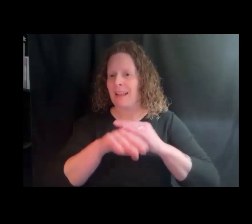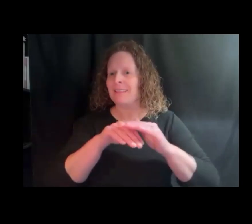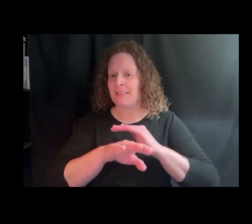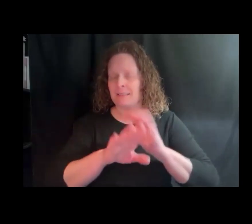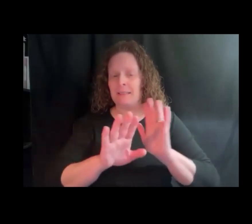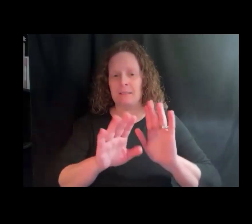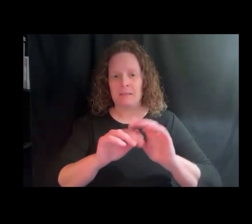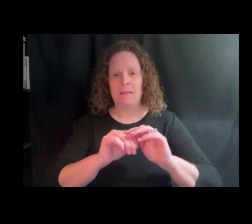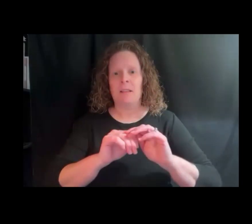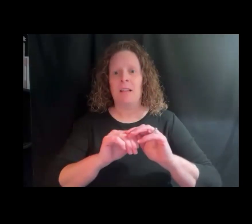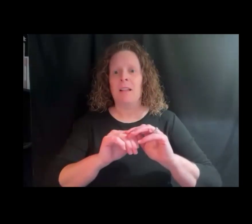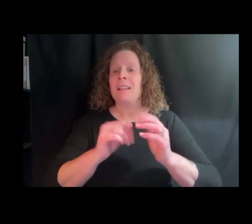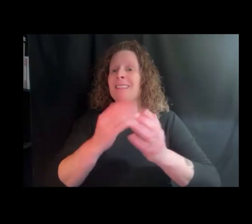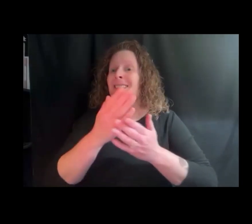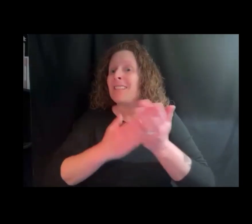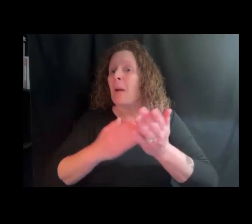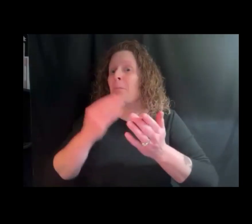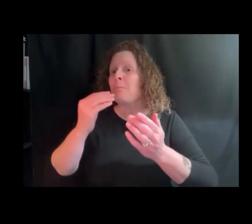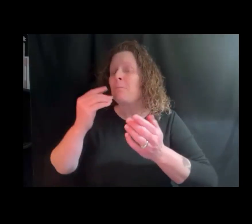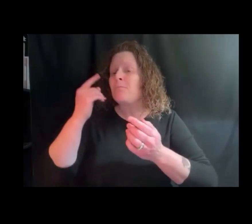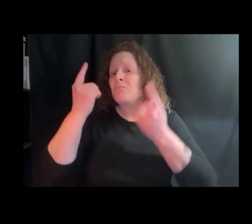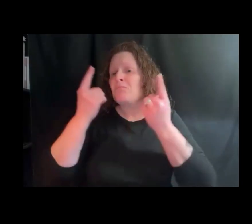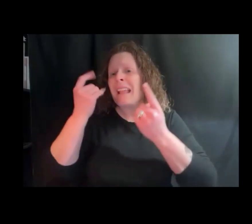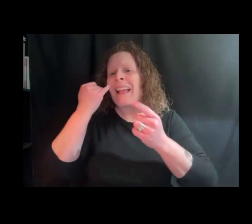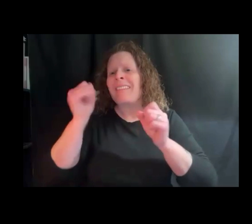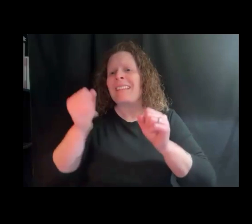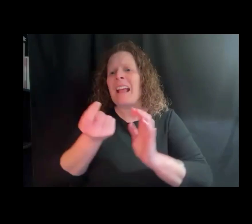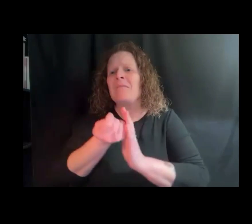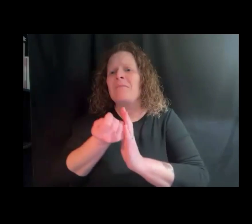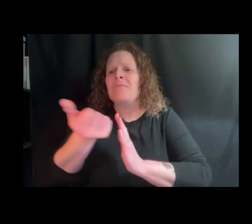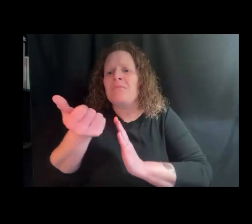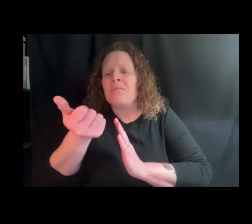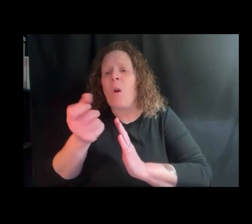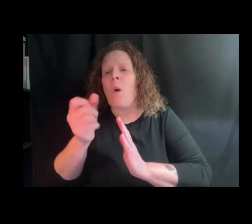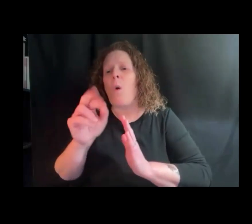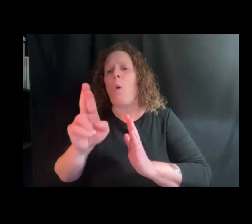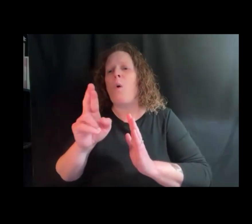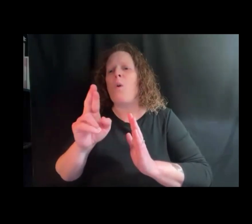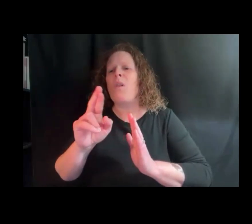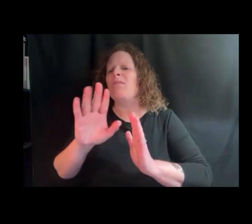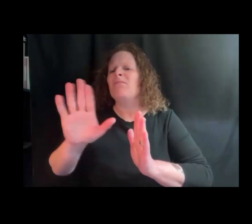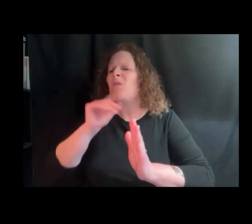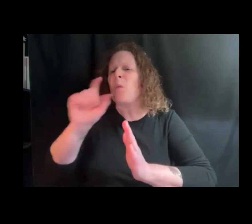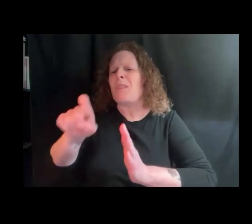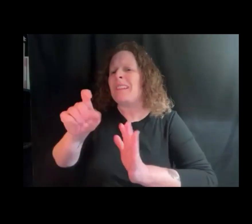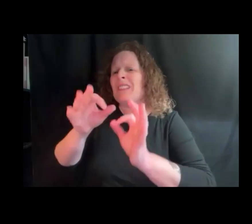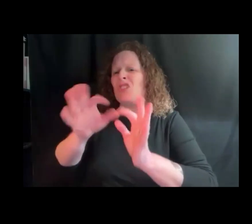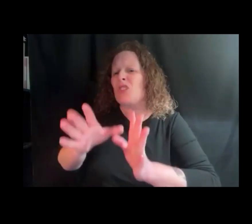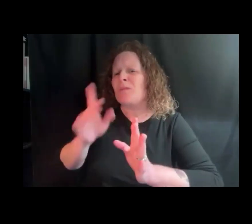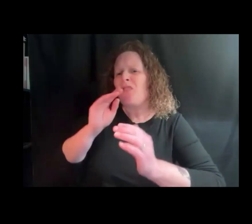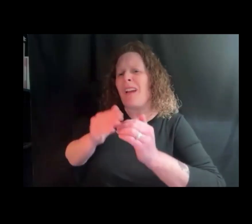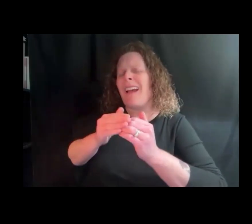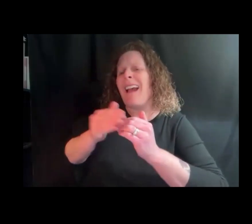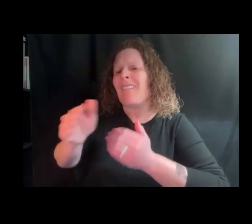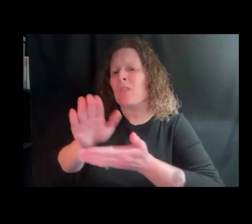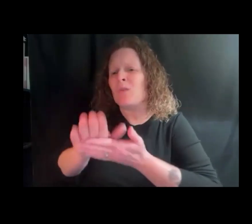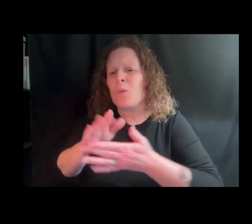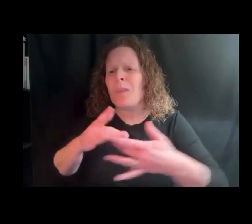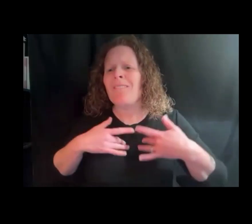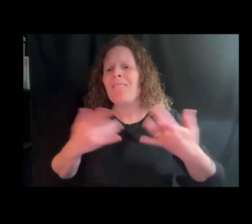that the student is going to be engaged in while at school is something that the interpreters need to think about. You know we don't need an